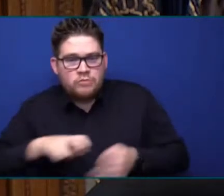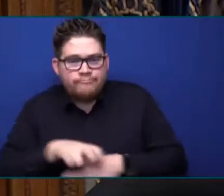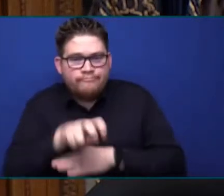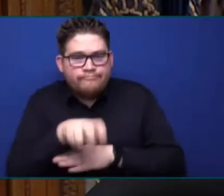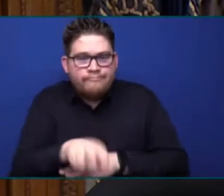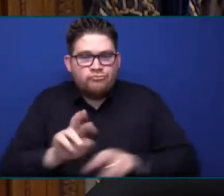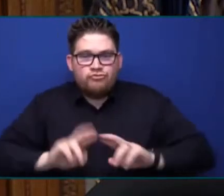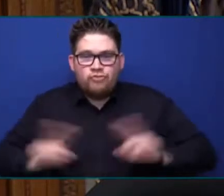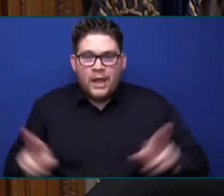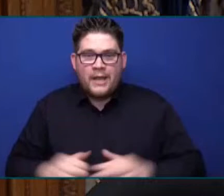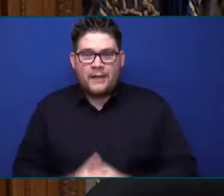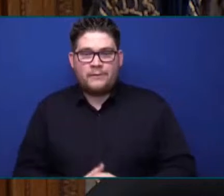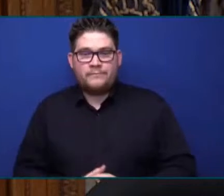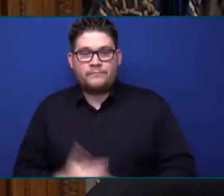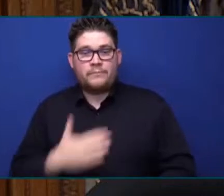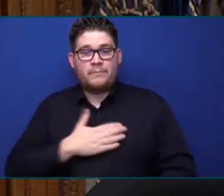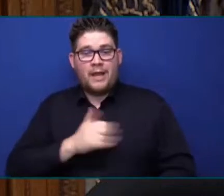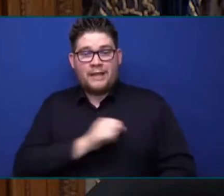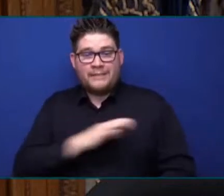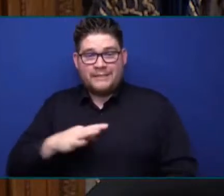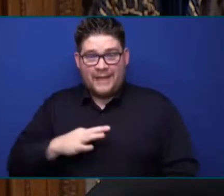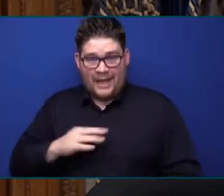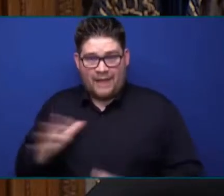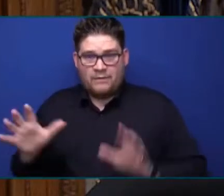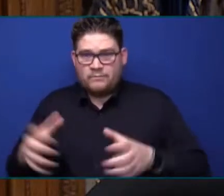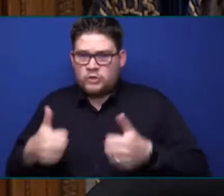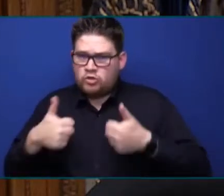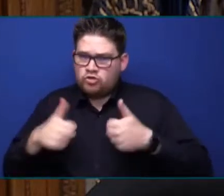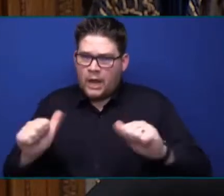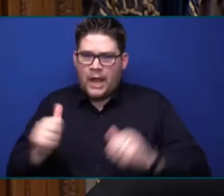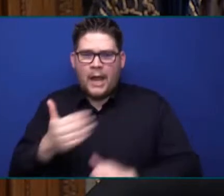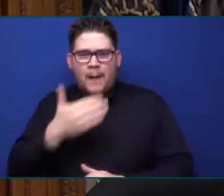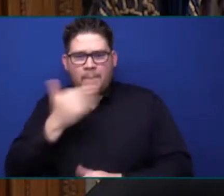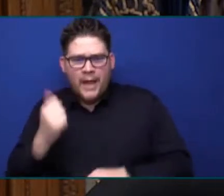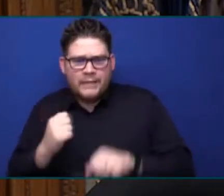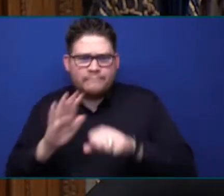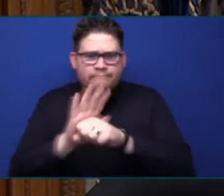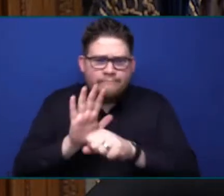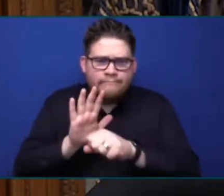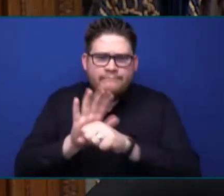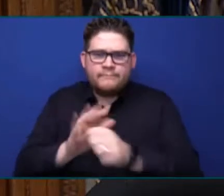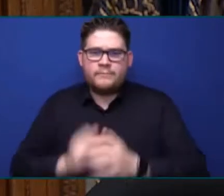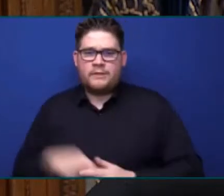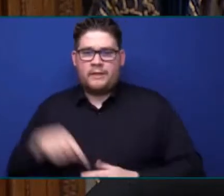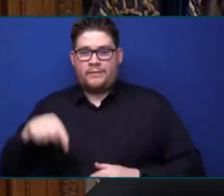able to effectively navigate this Legislature that I have the privilege of speaking from today.